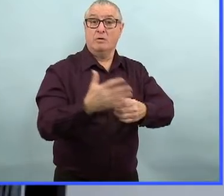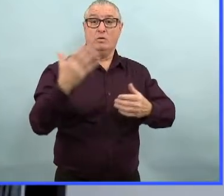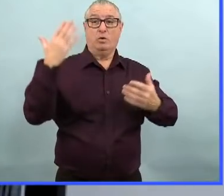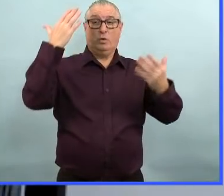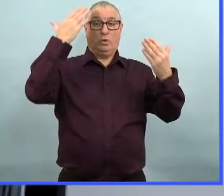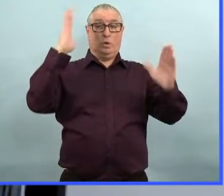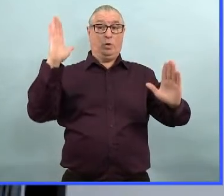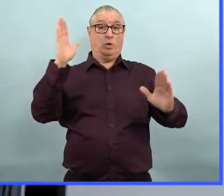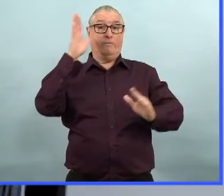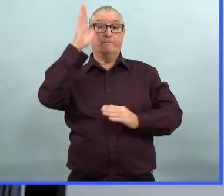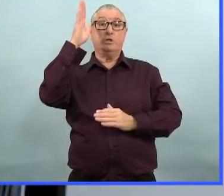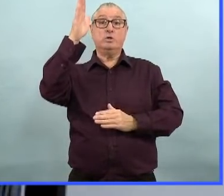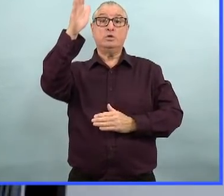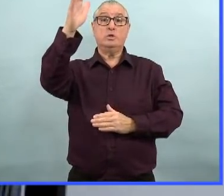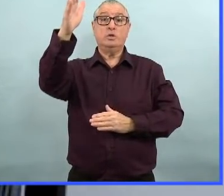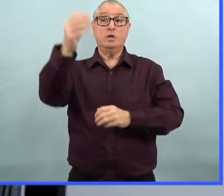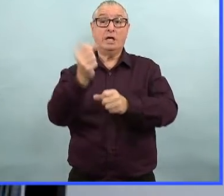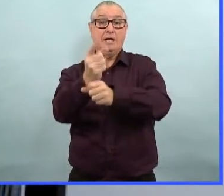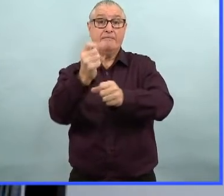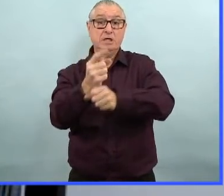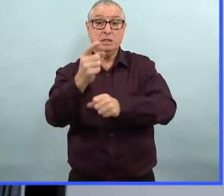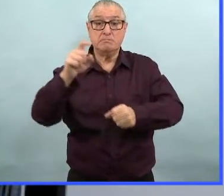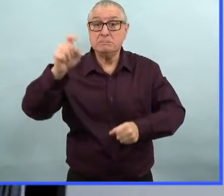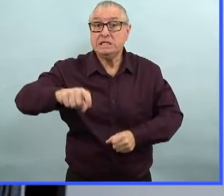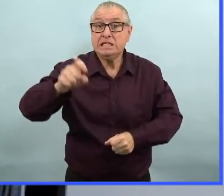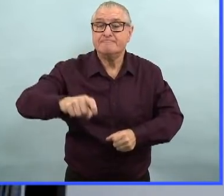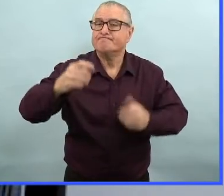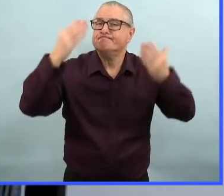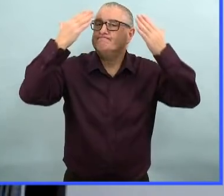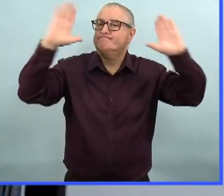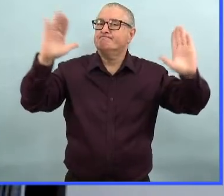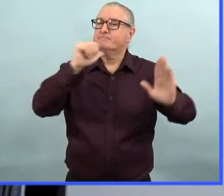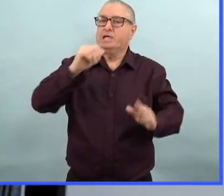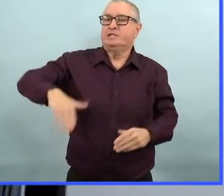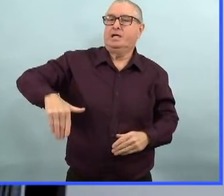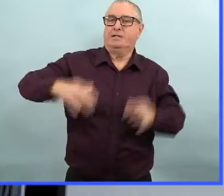many scientific studies will need to be carried out to determine whether a third